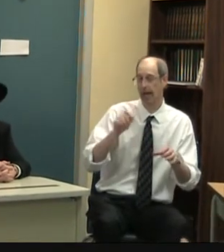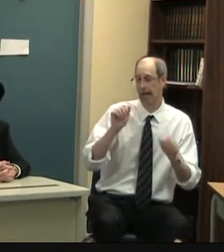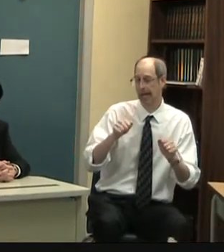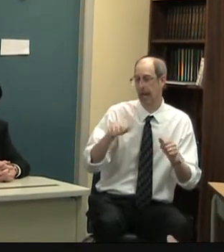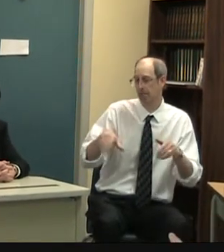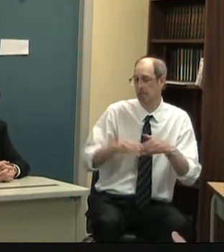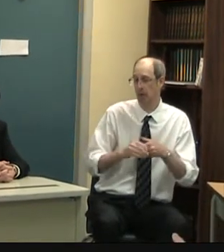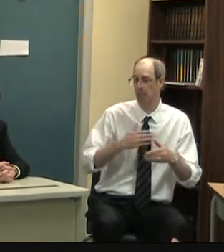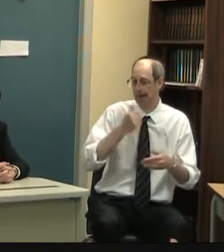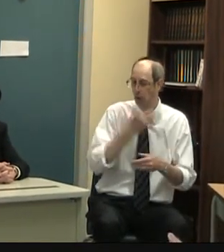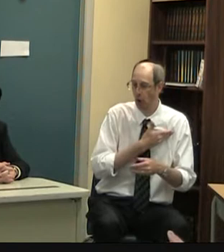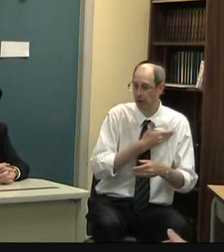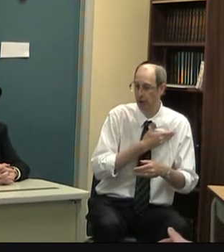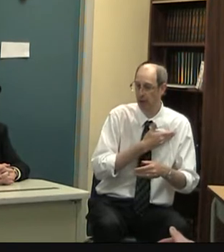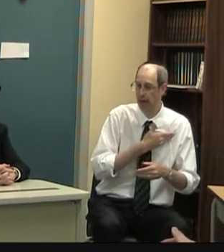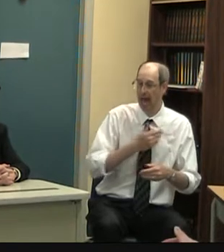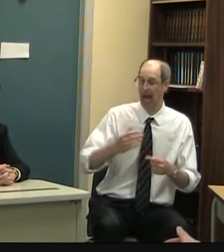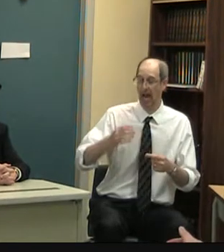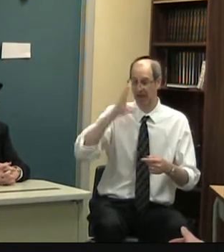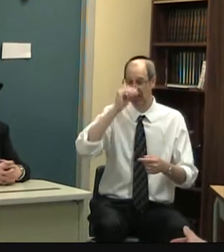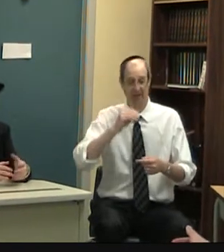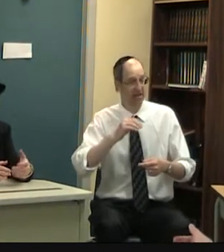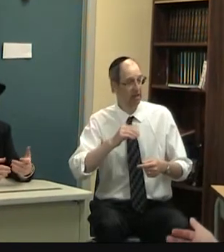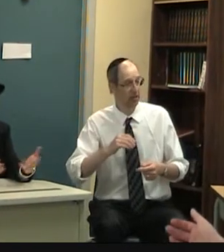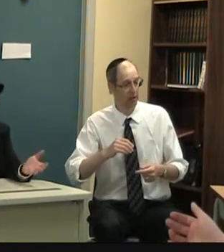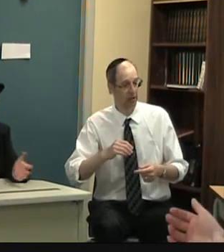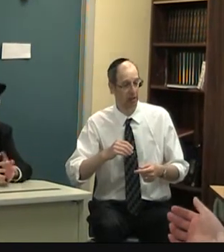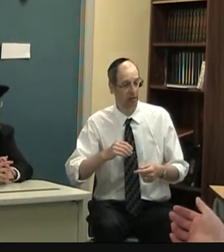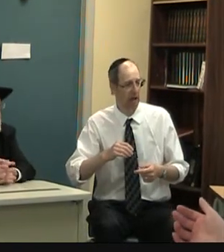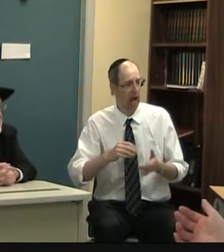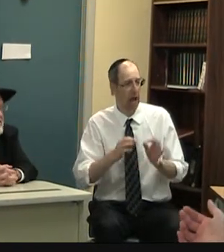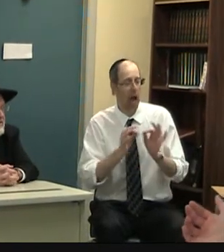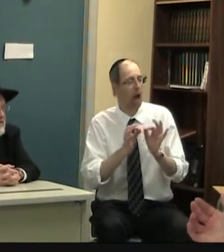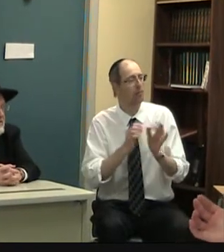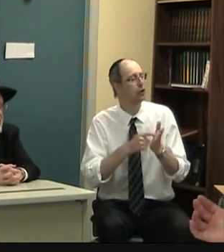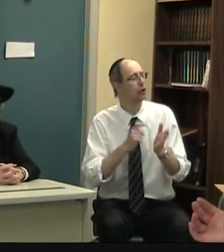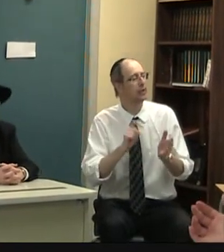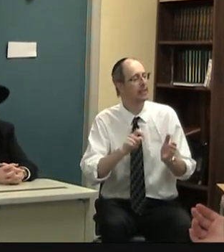And the kabir turns to the custom says How much do you need to marry if you do any